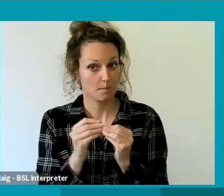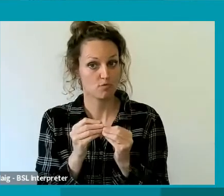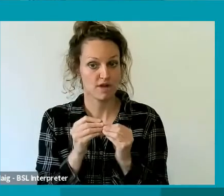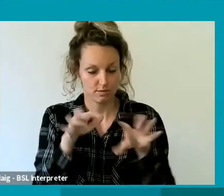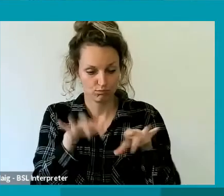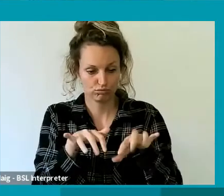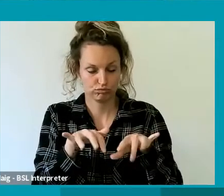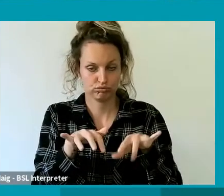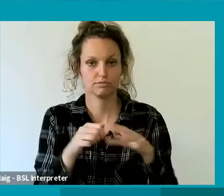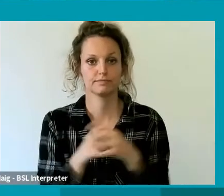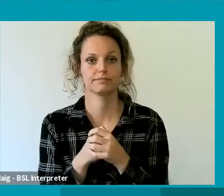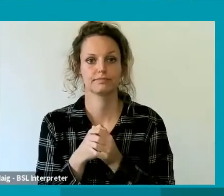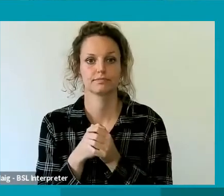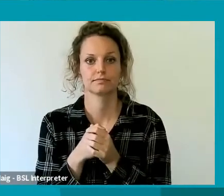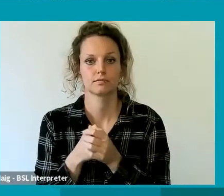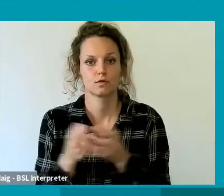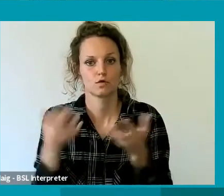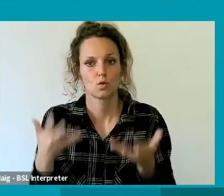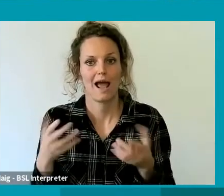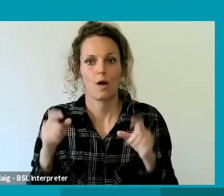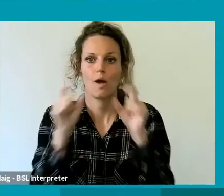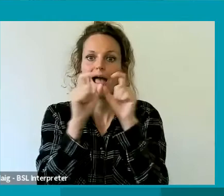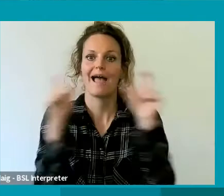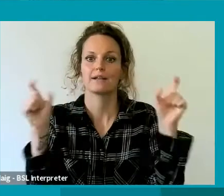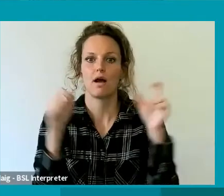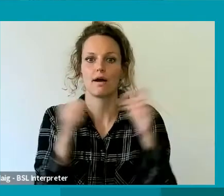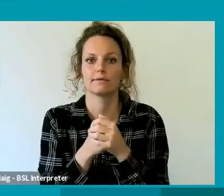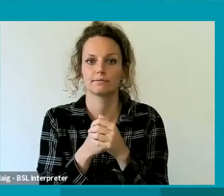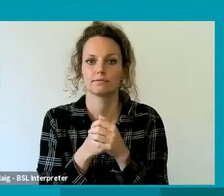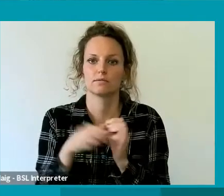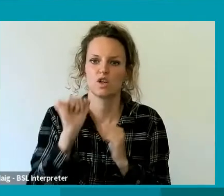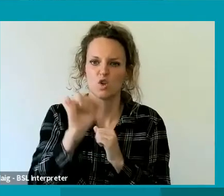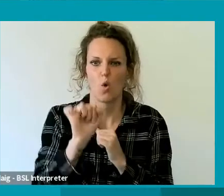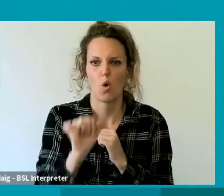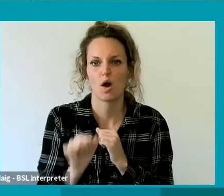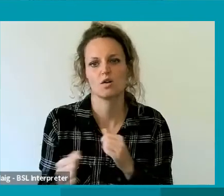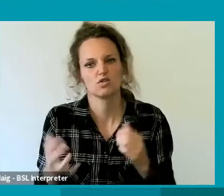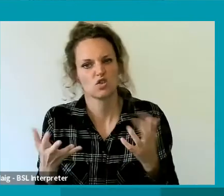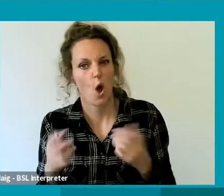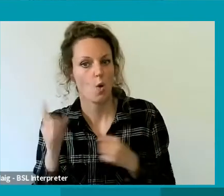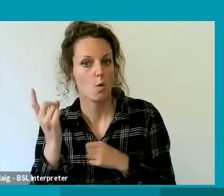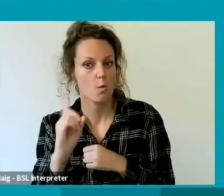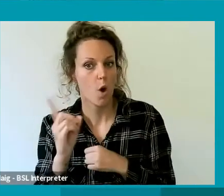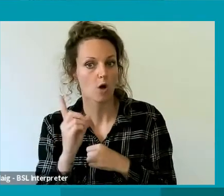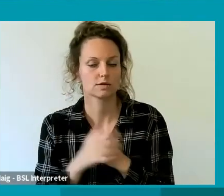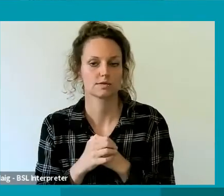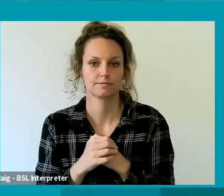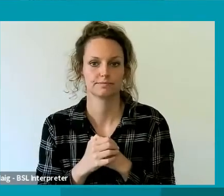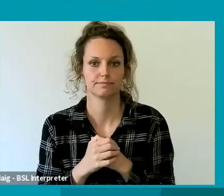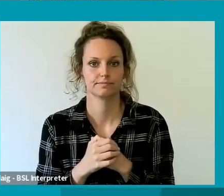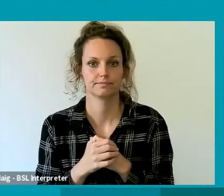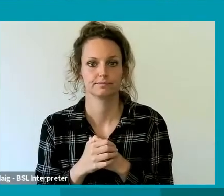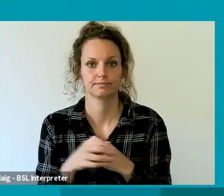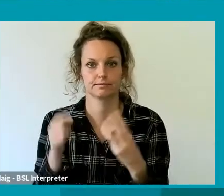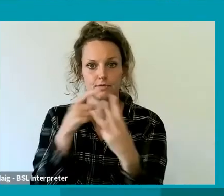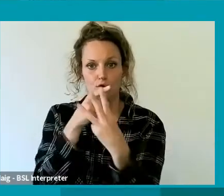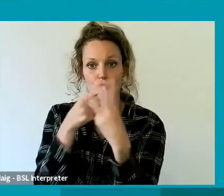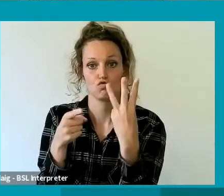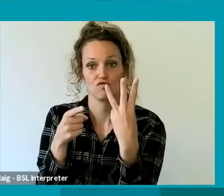This is your So what? So what, well, it's three lines sits underneath your name. It's 120 characters.